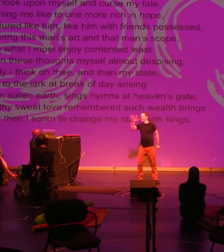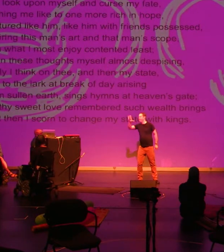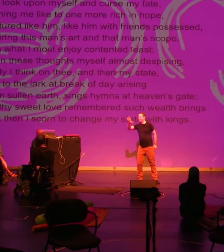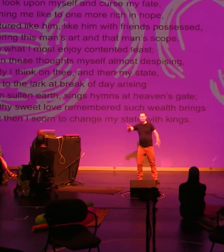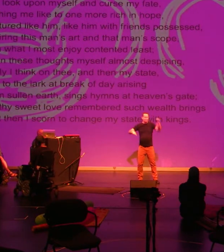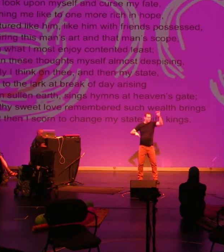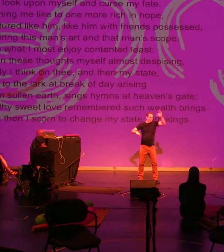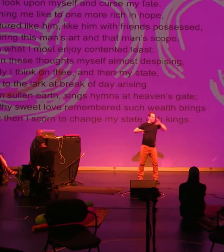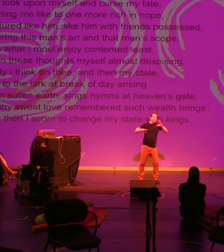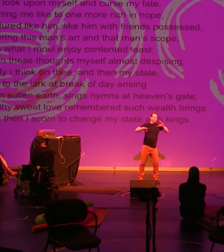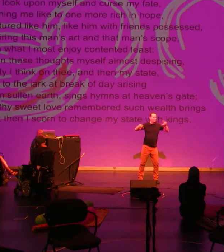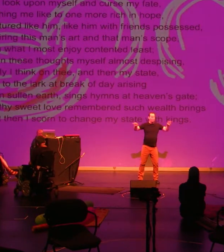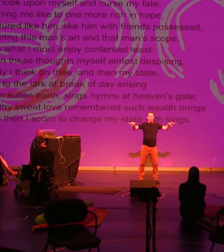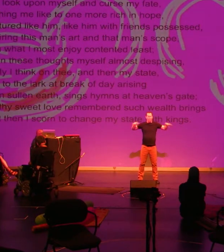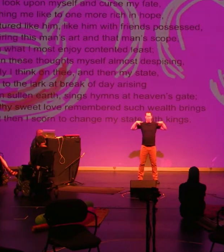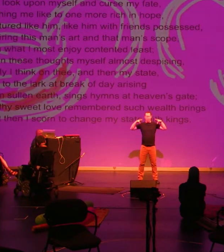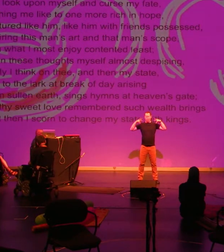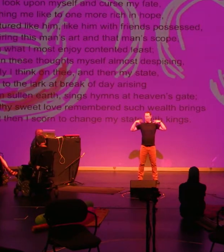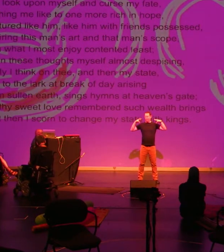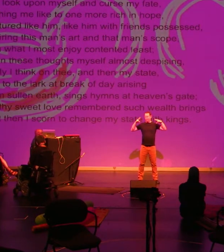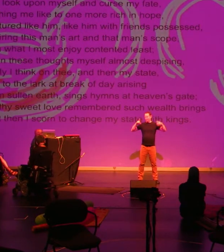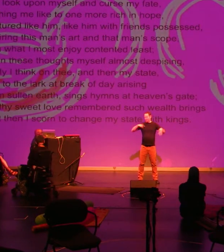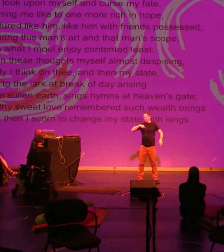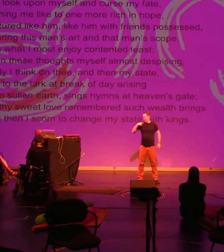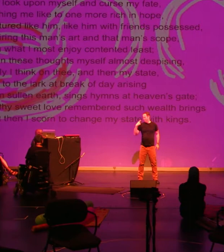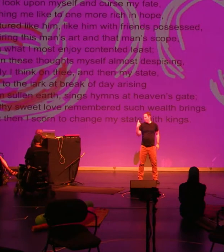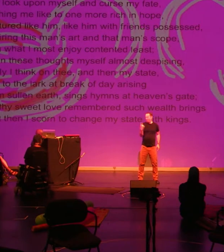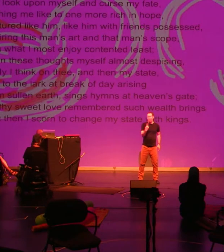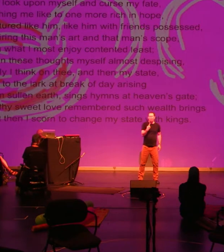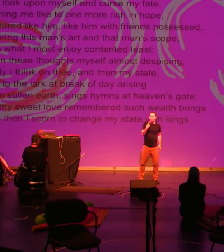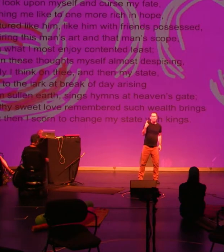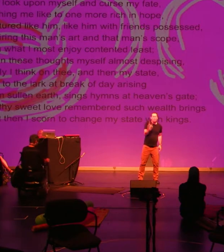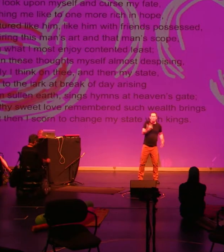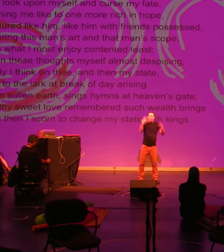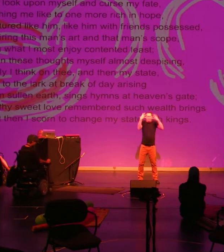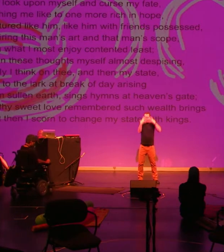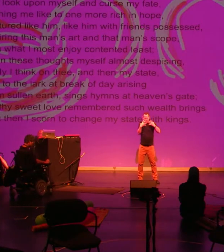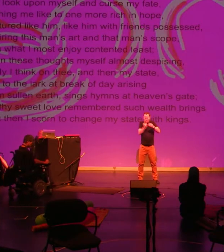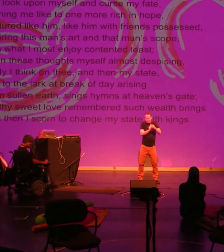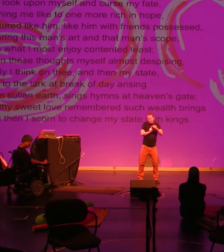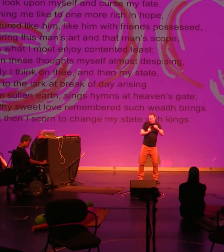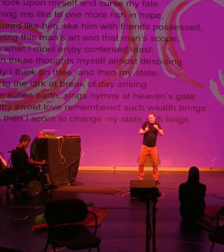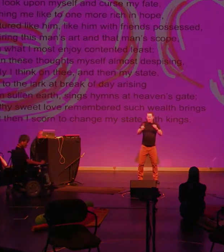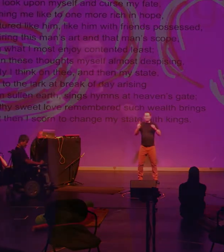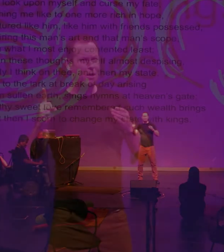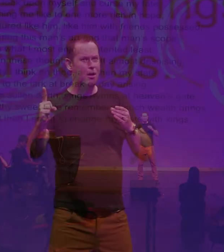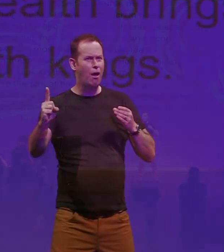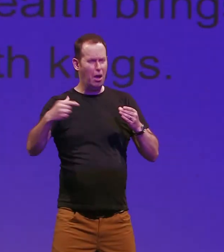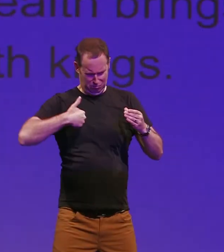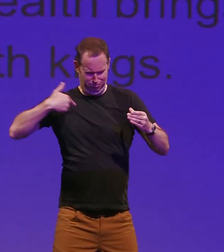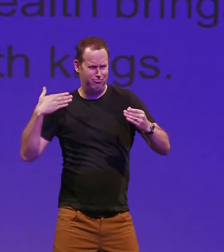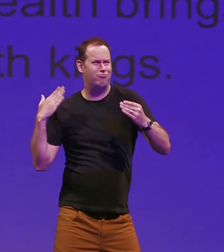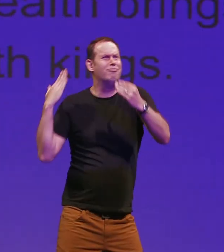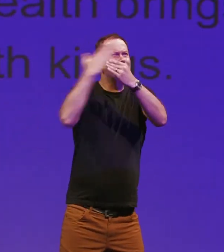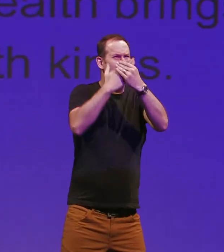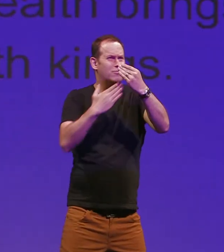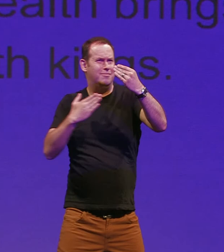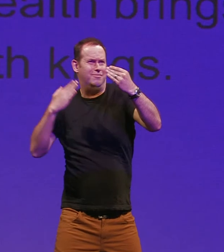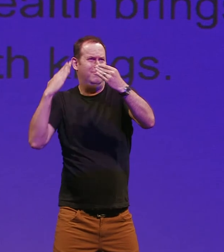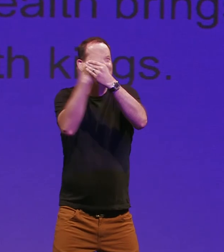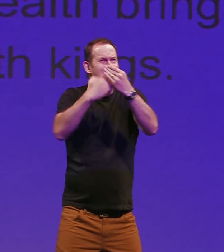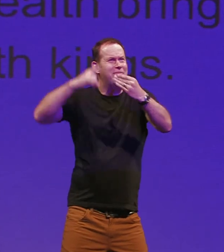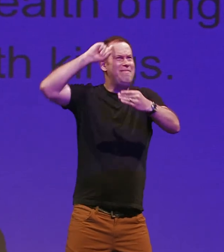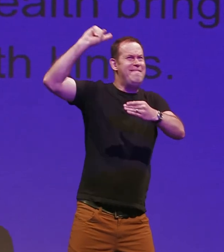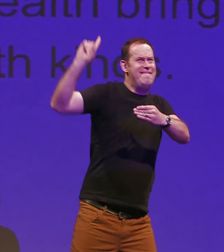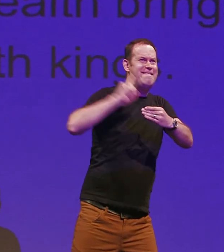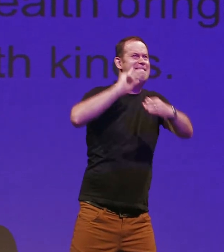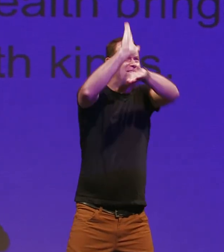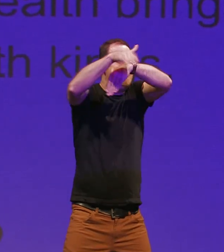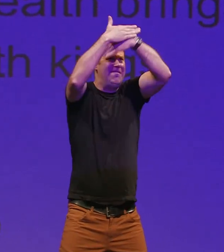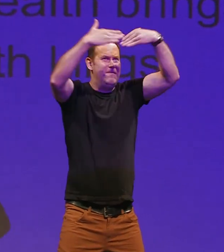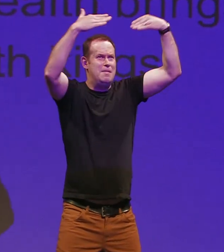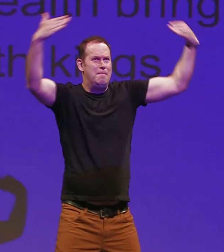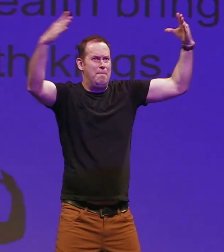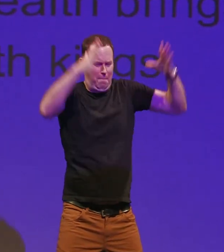with Fortune and men's eyes I all alone beweep my outcast state and trouble deaf